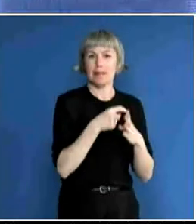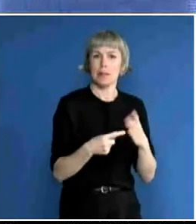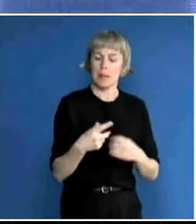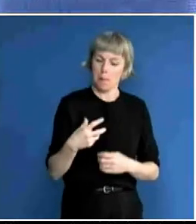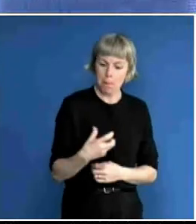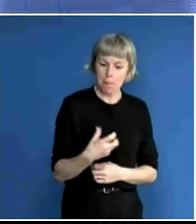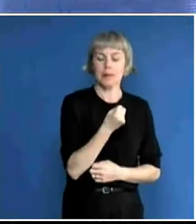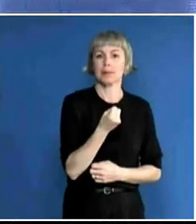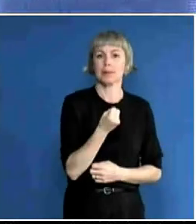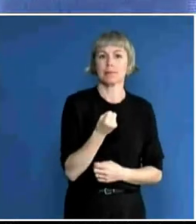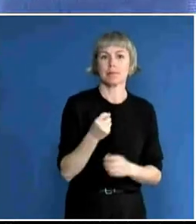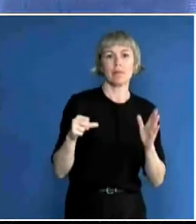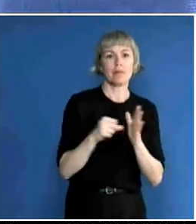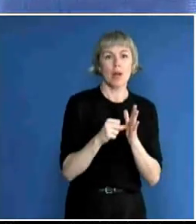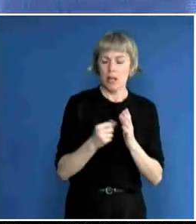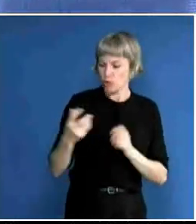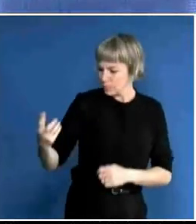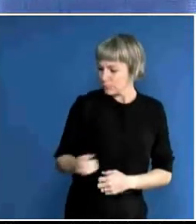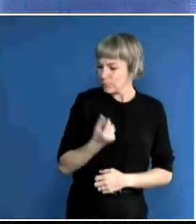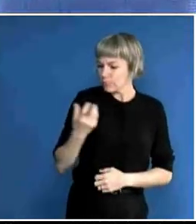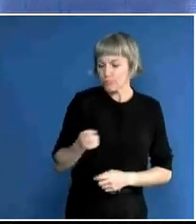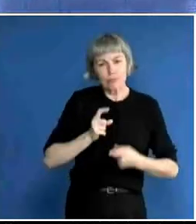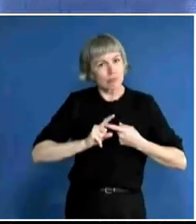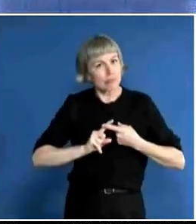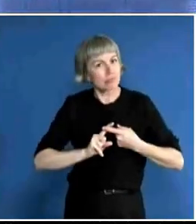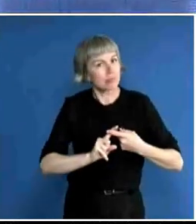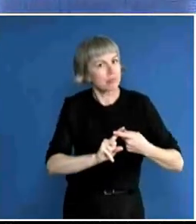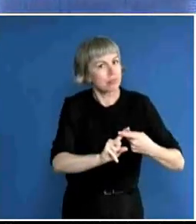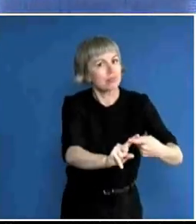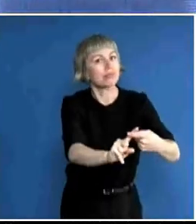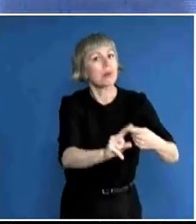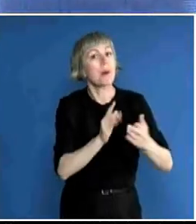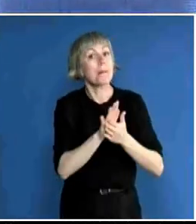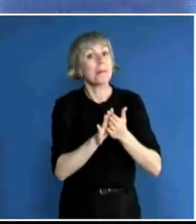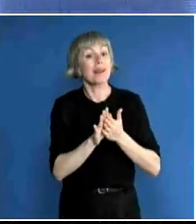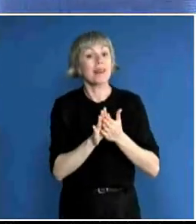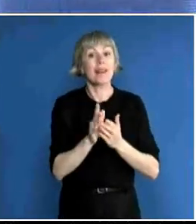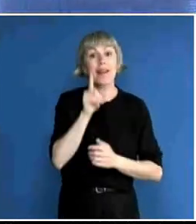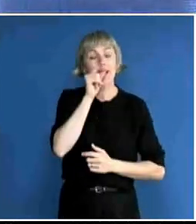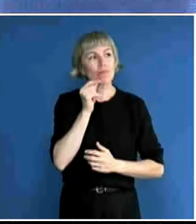future and to exercise choice and control over their lives."